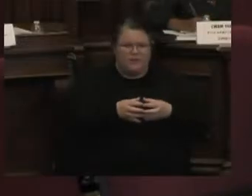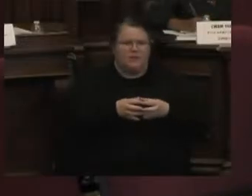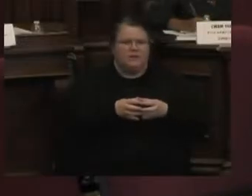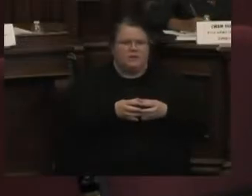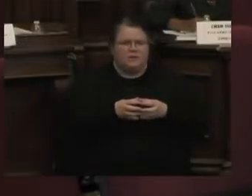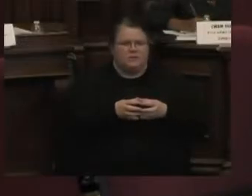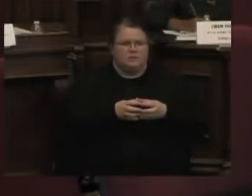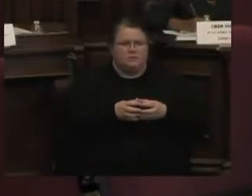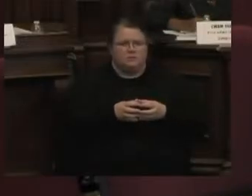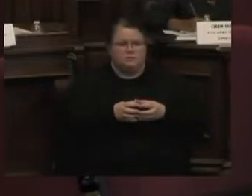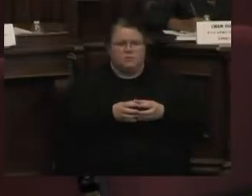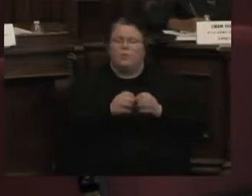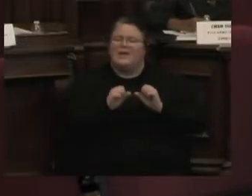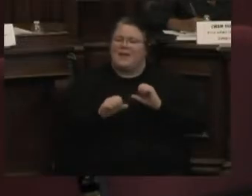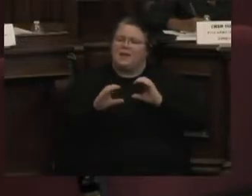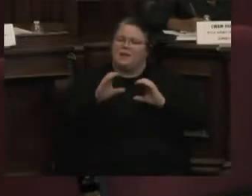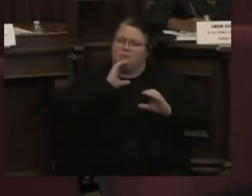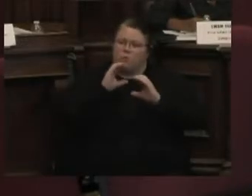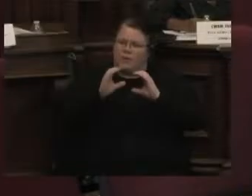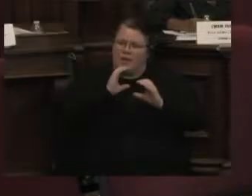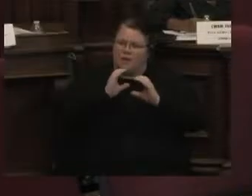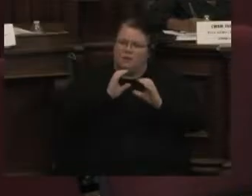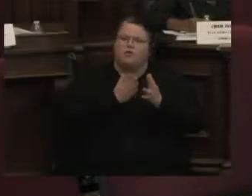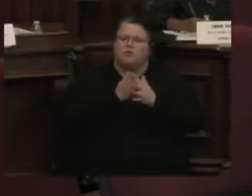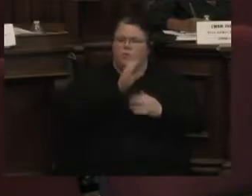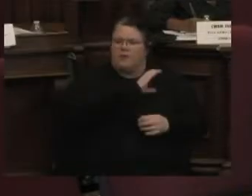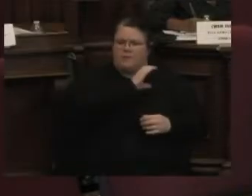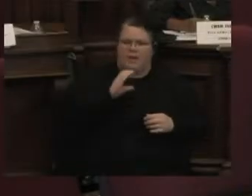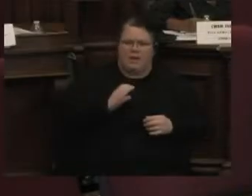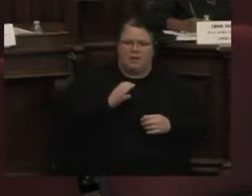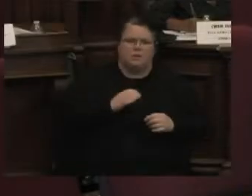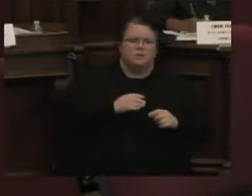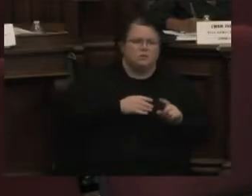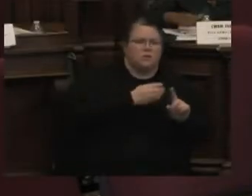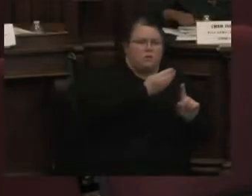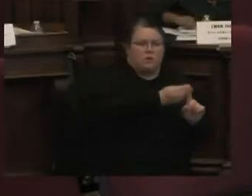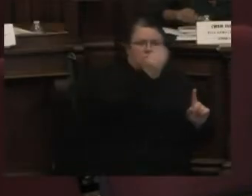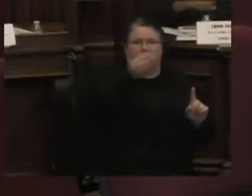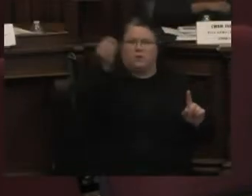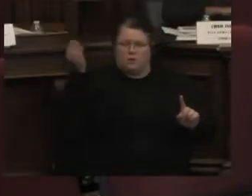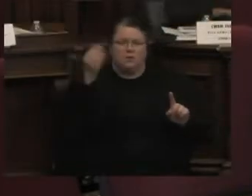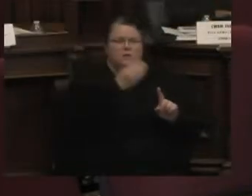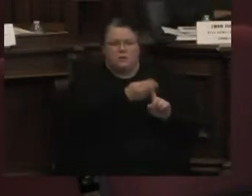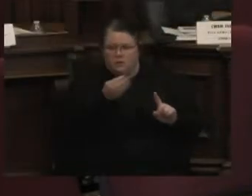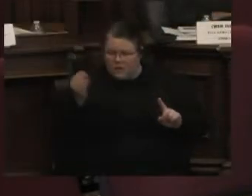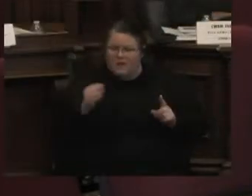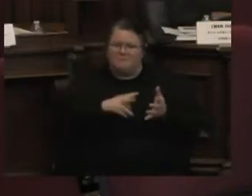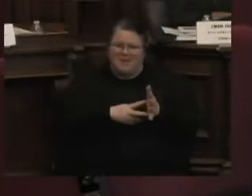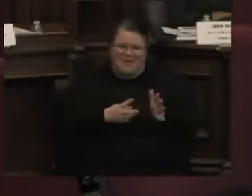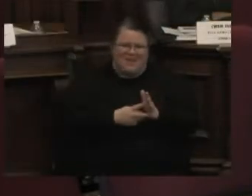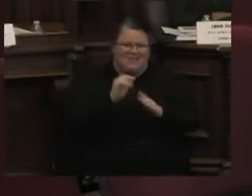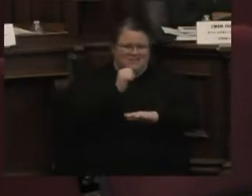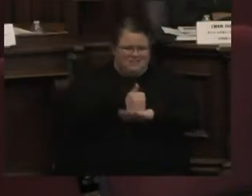counsel will have the ability to be able to communicate with